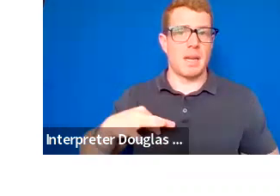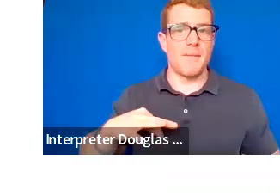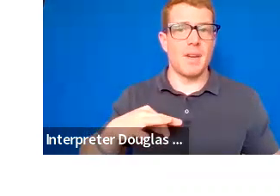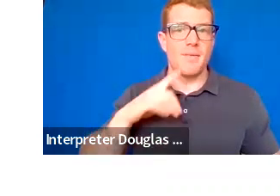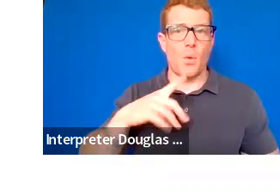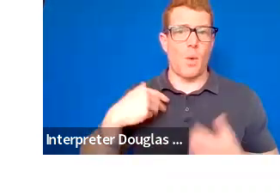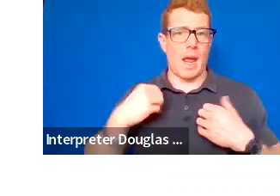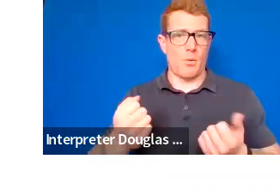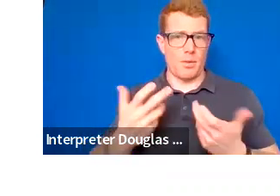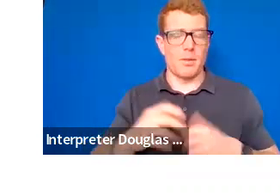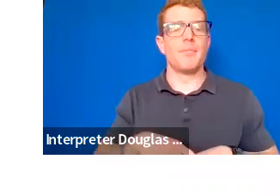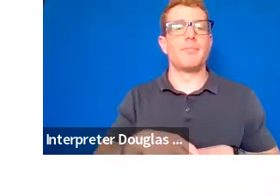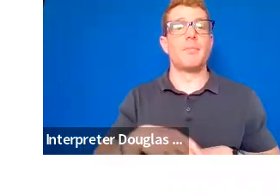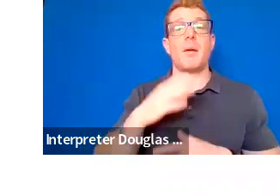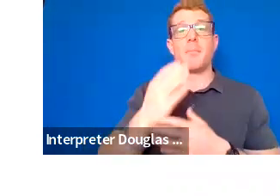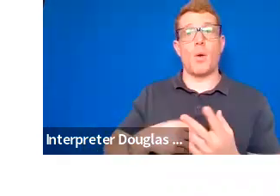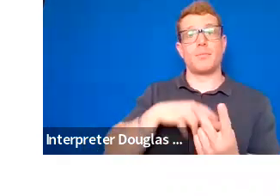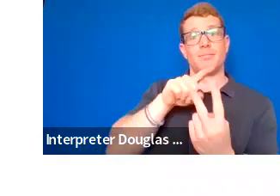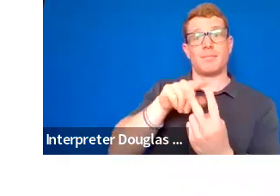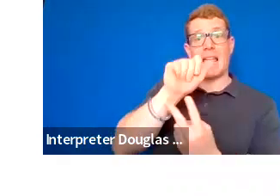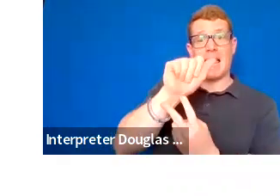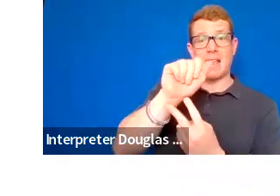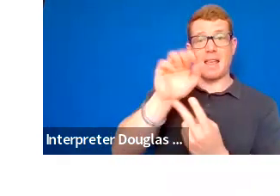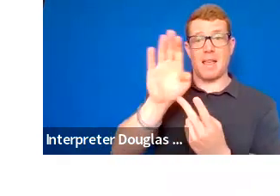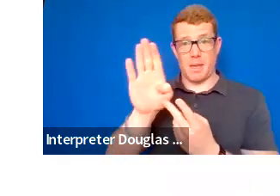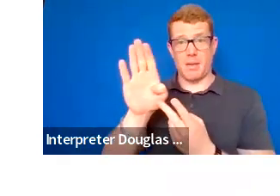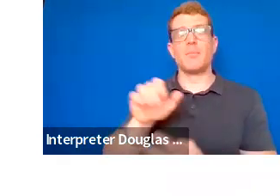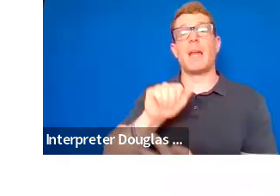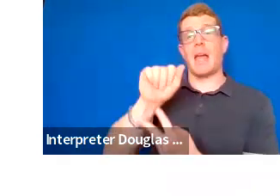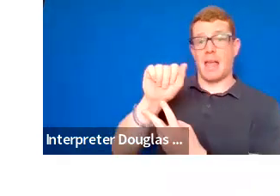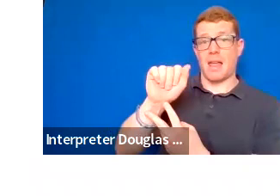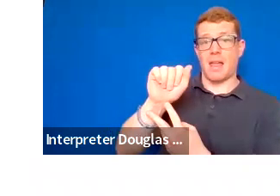So port A and B. part a hospital, and B is like your Dr.